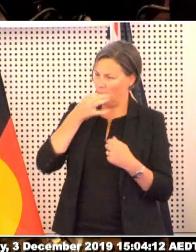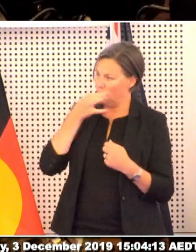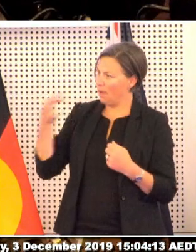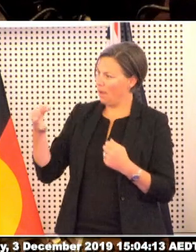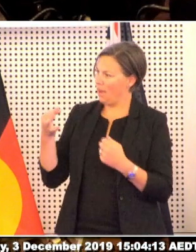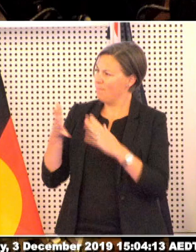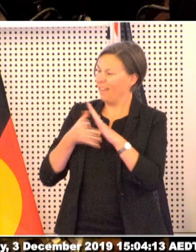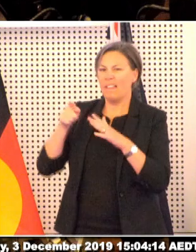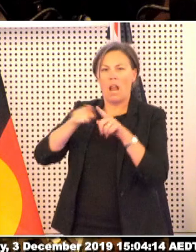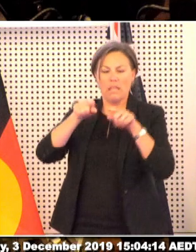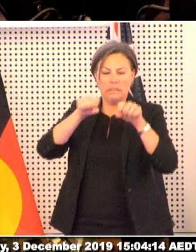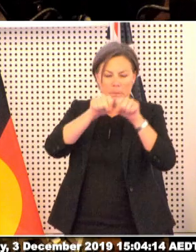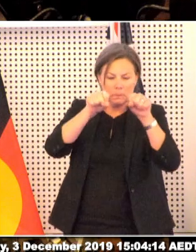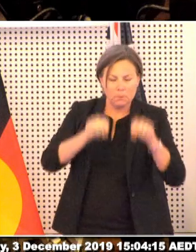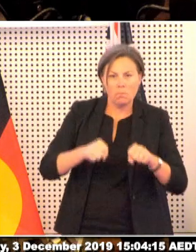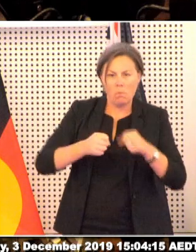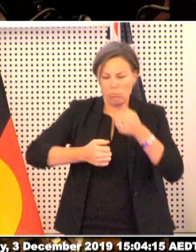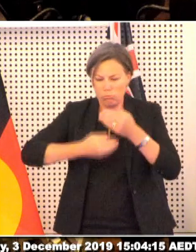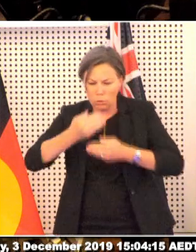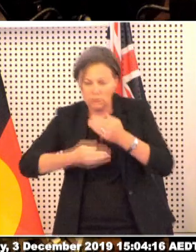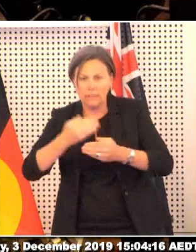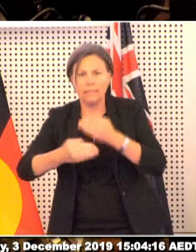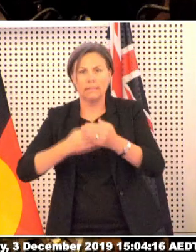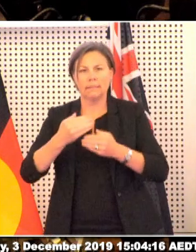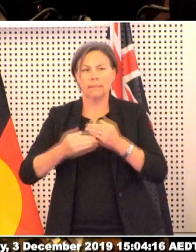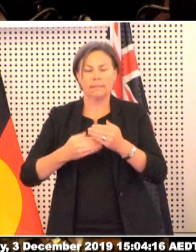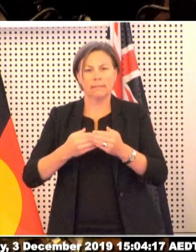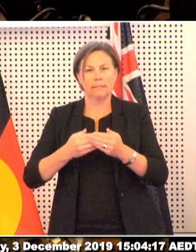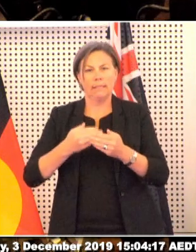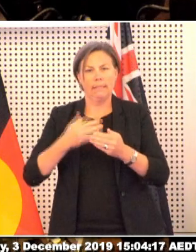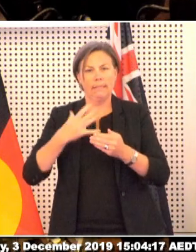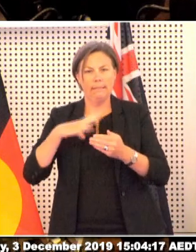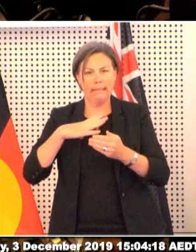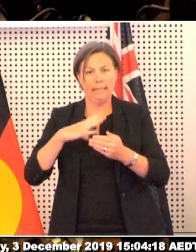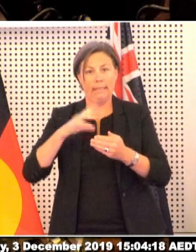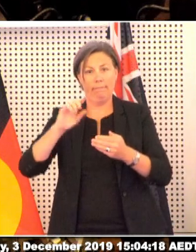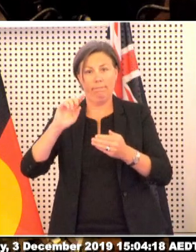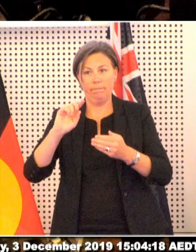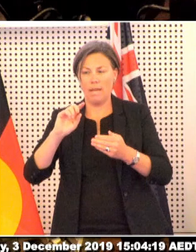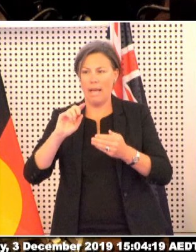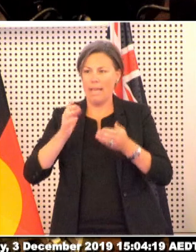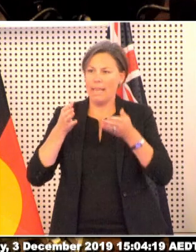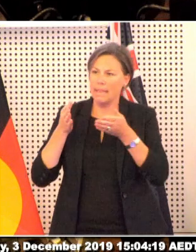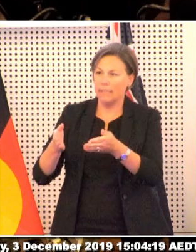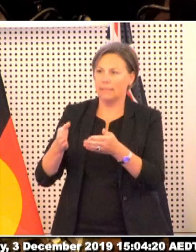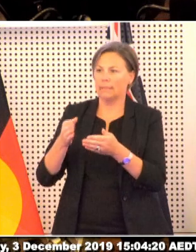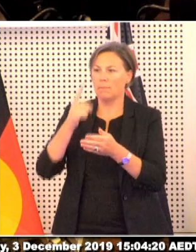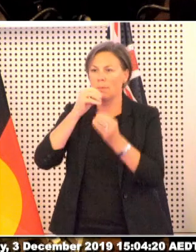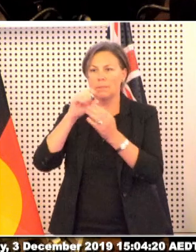developing effective pathways for people to make inquiries, make complaints, know that